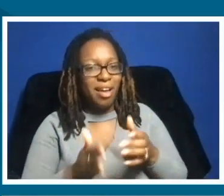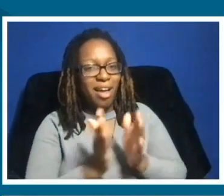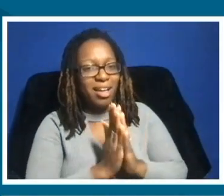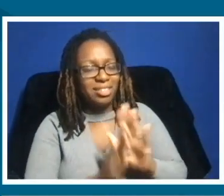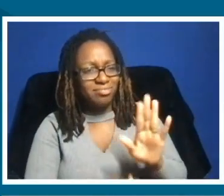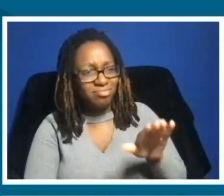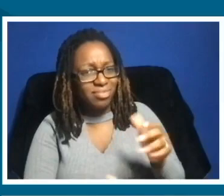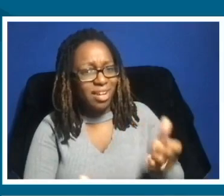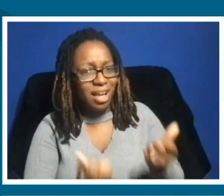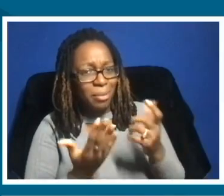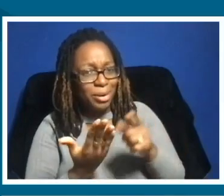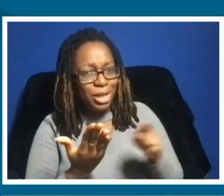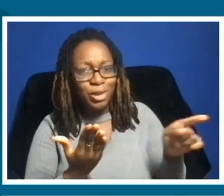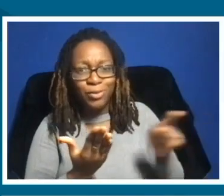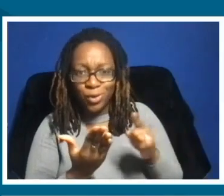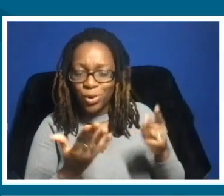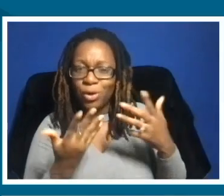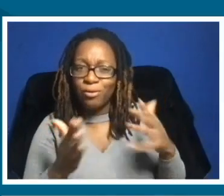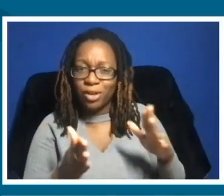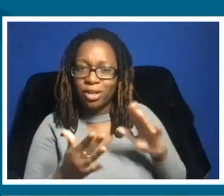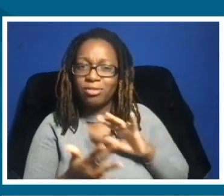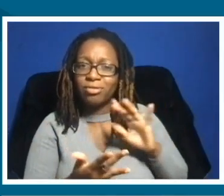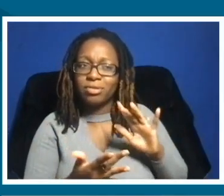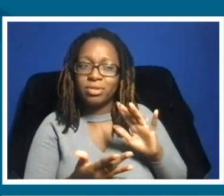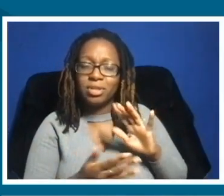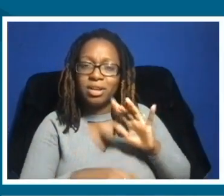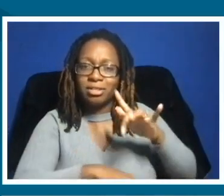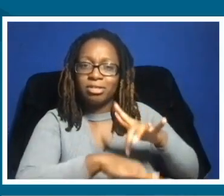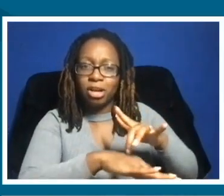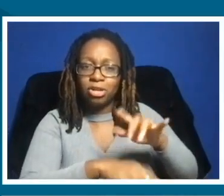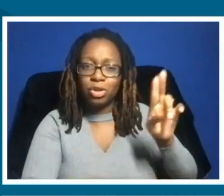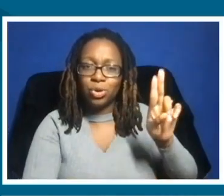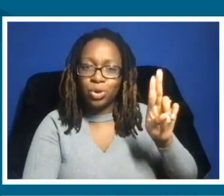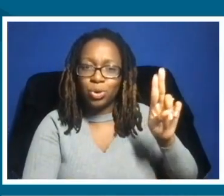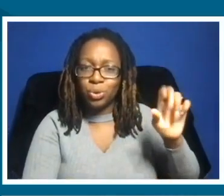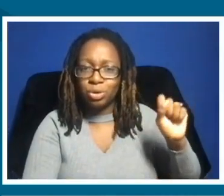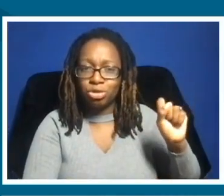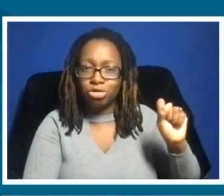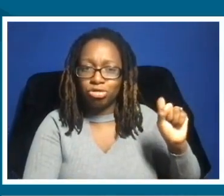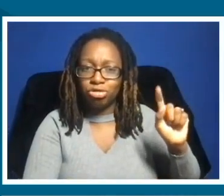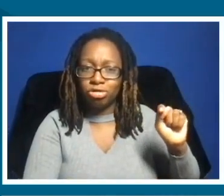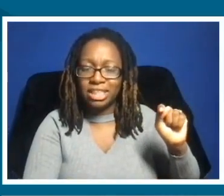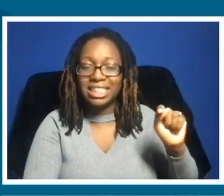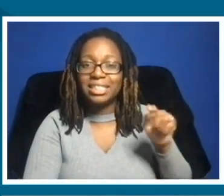to u street which is the the street that we were going to do the